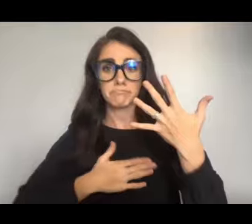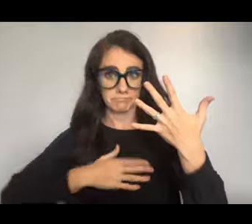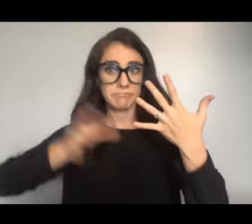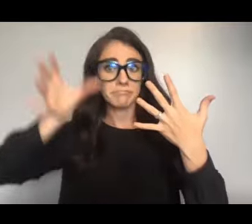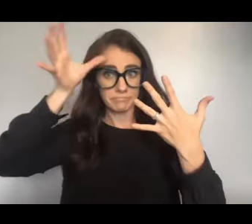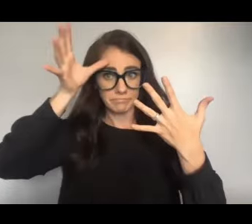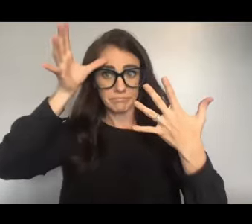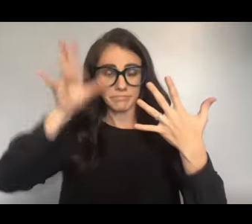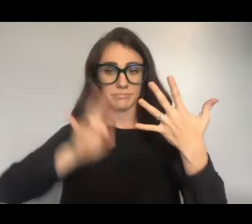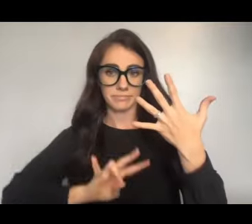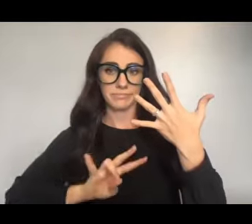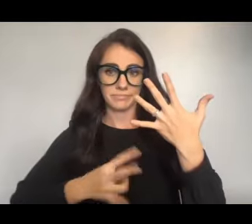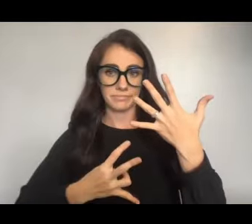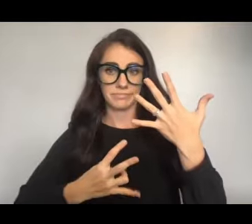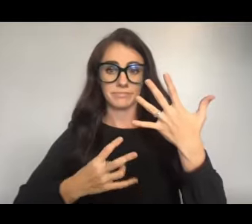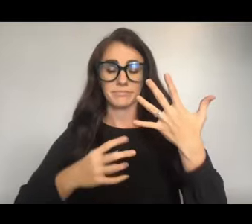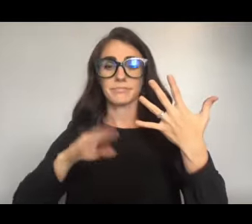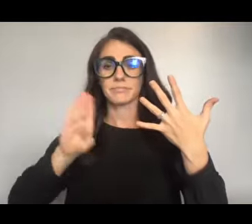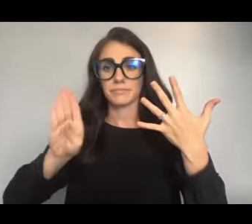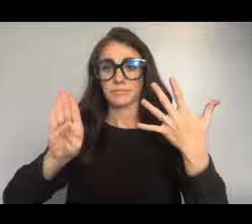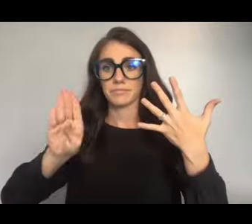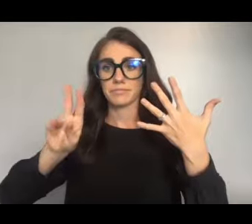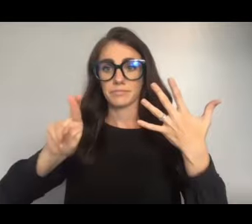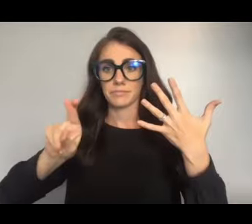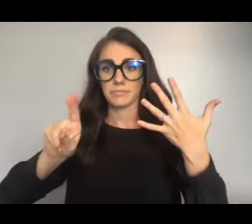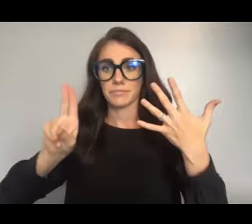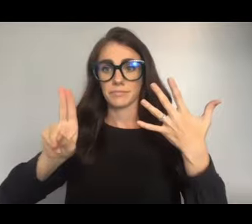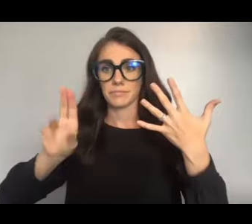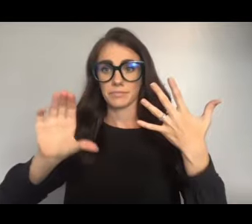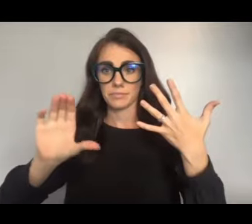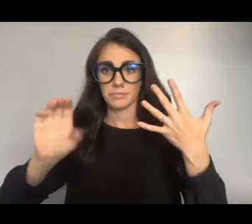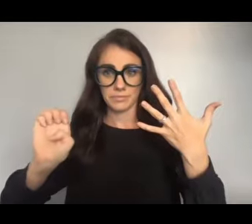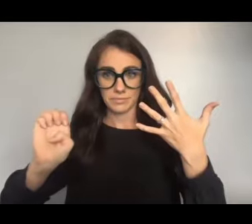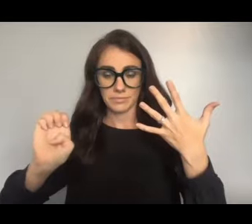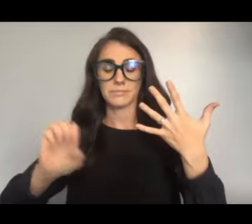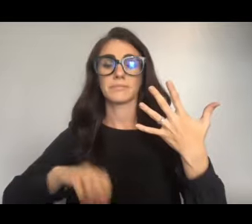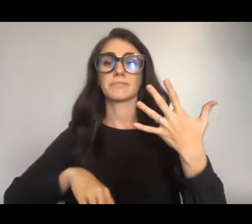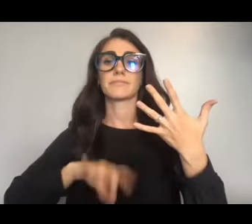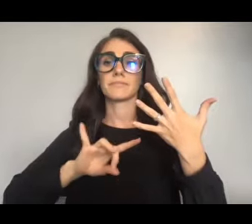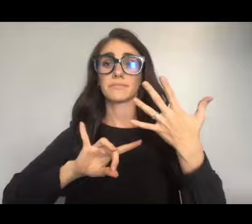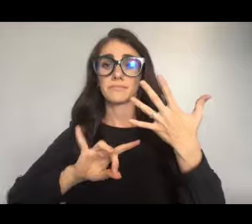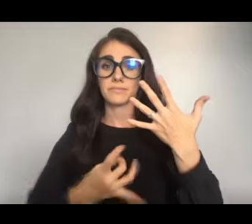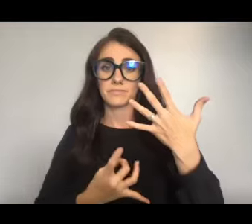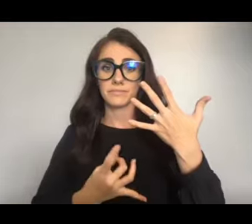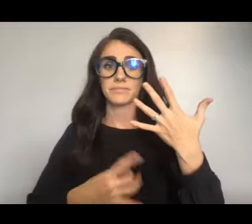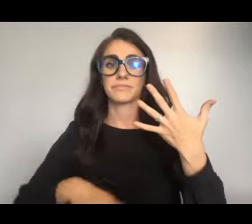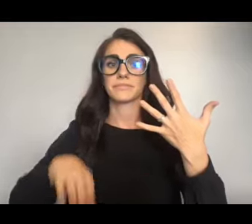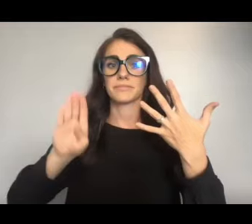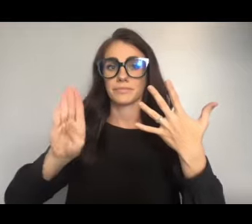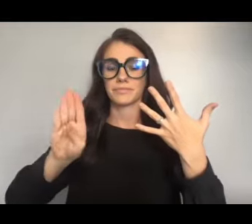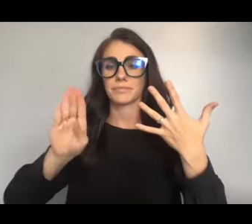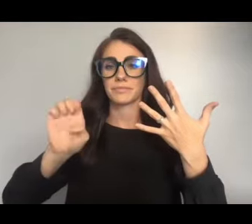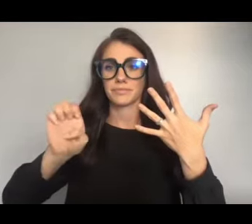seventh is my dad, his name is Bruce, eighth